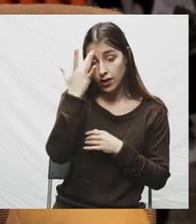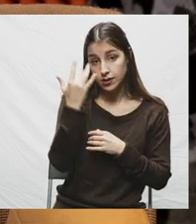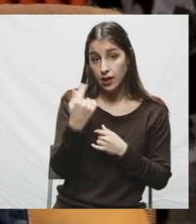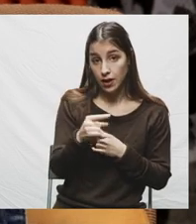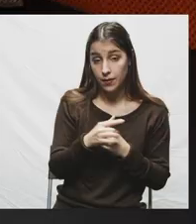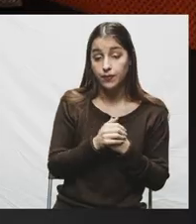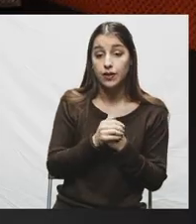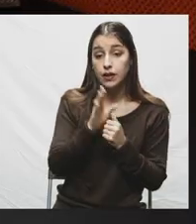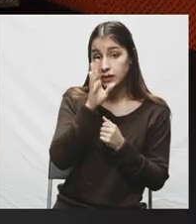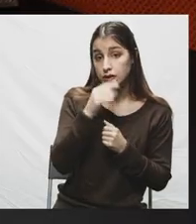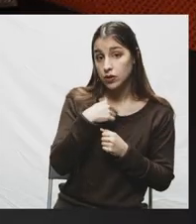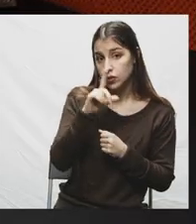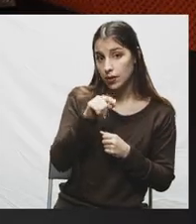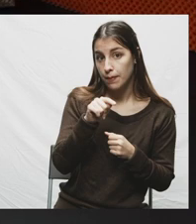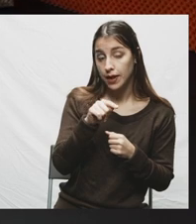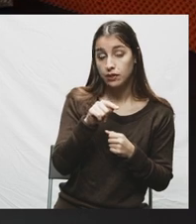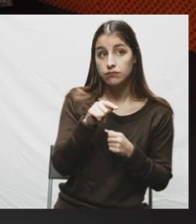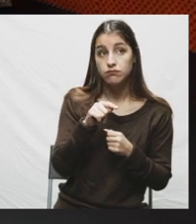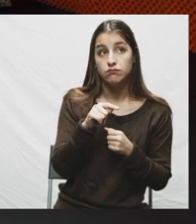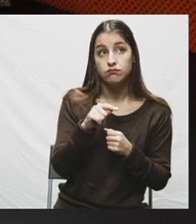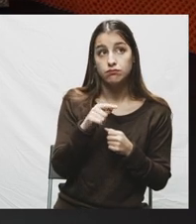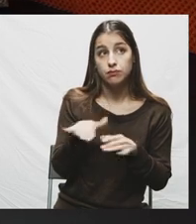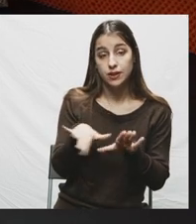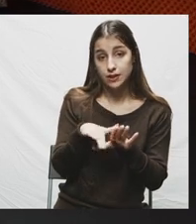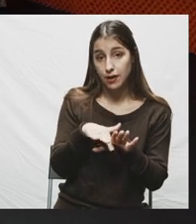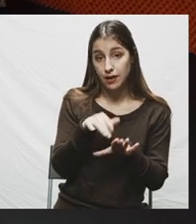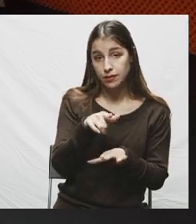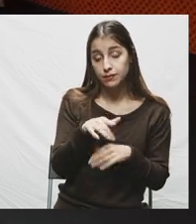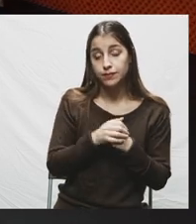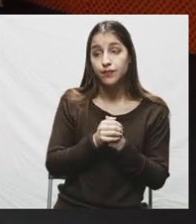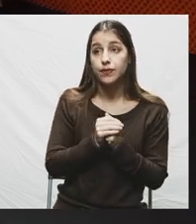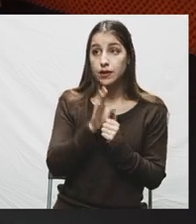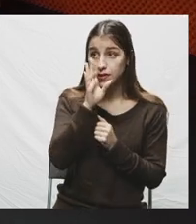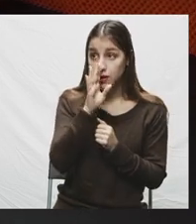it’s easier to have if I put myself in those different roles. Right.